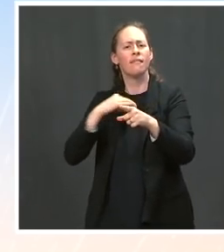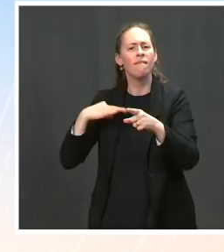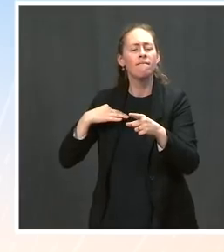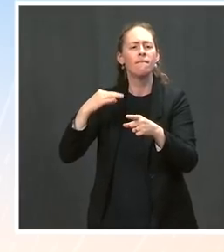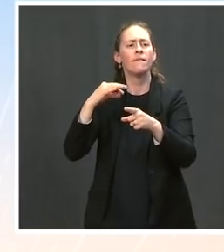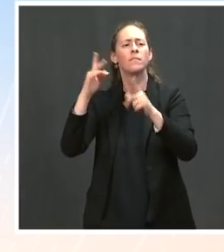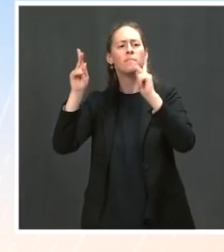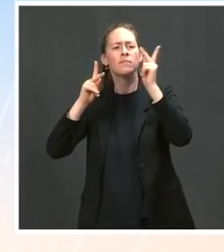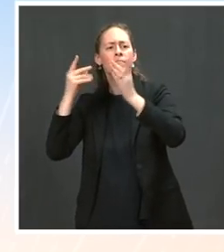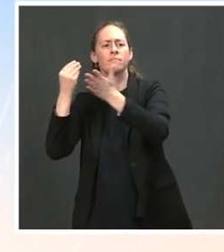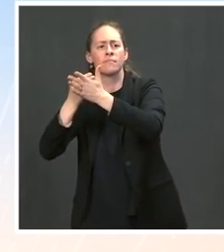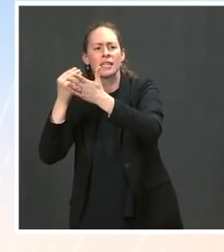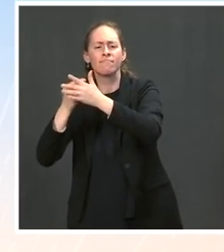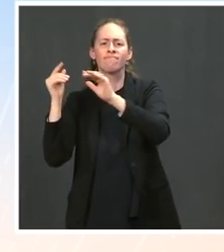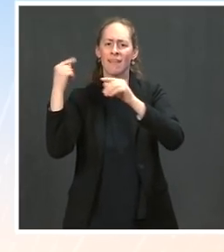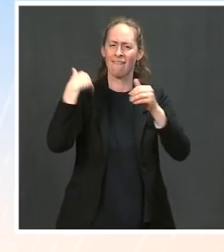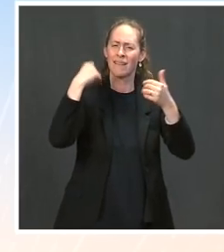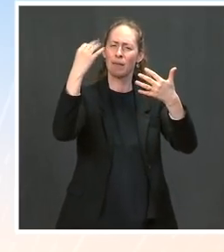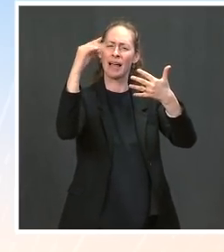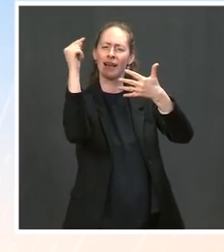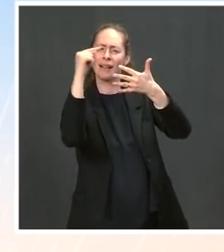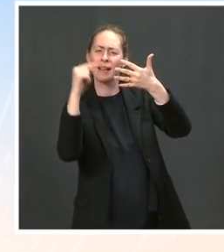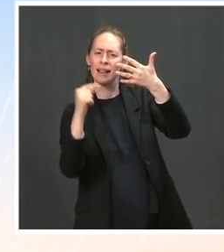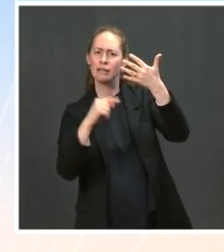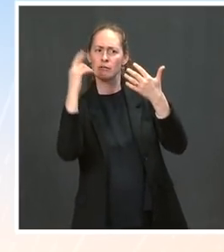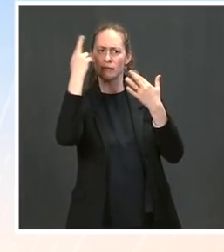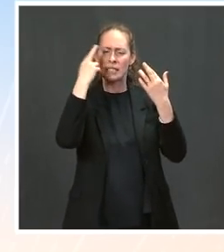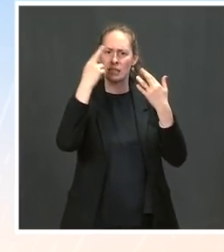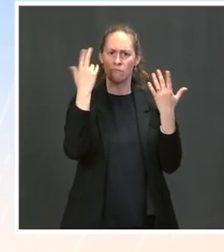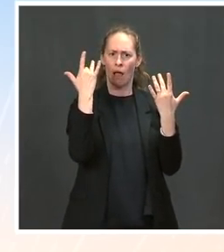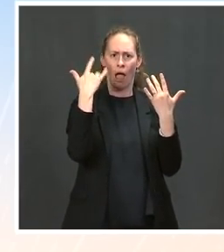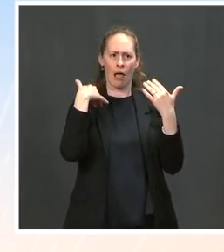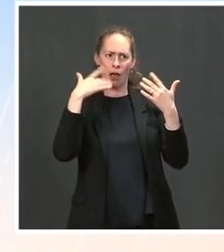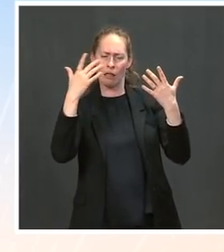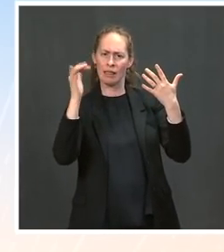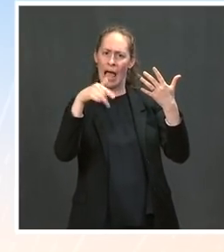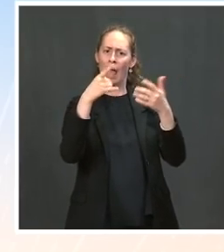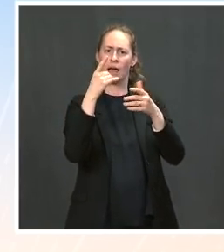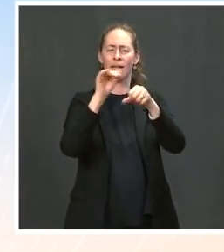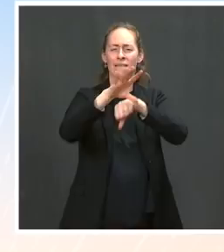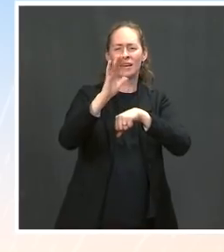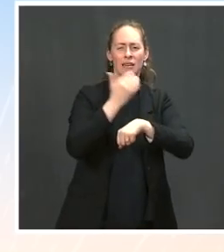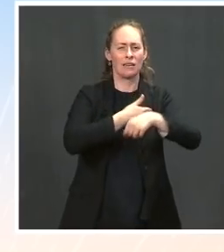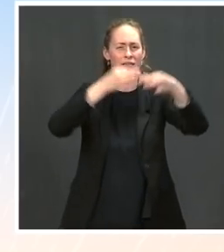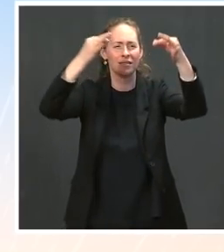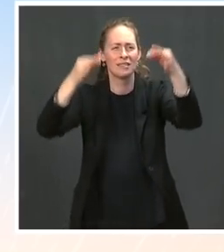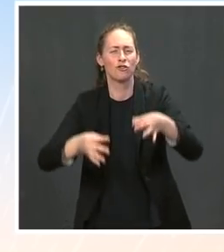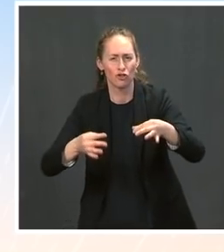some of that decision-making is -- is happening in, kind of -- people -- you know, at the Office of Refugee Resettlement